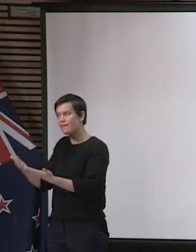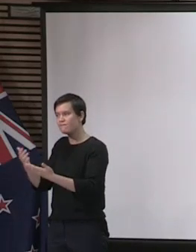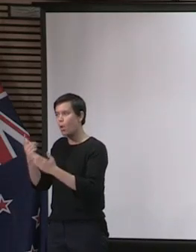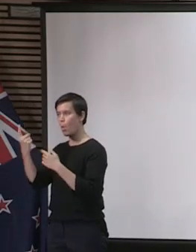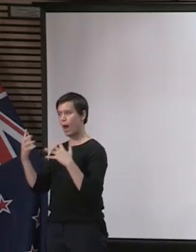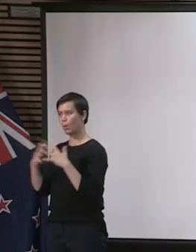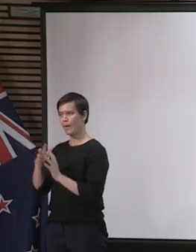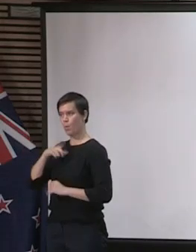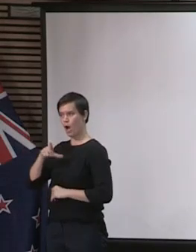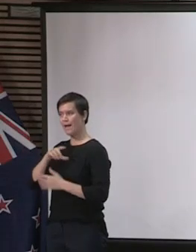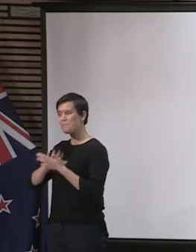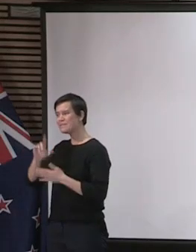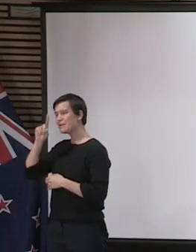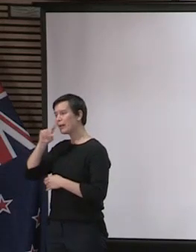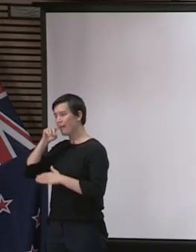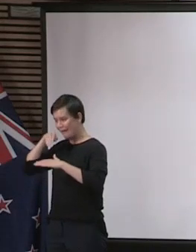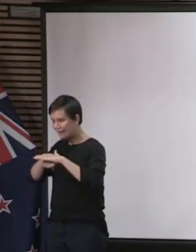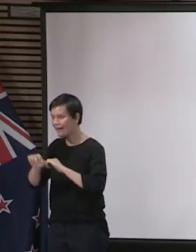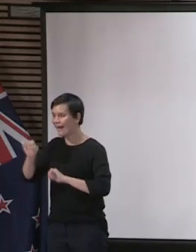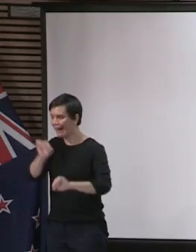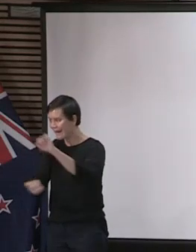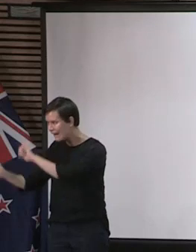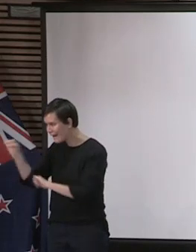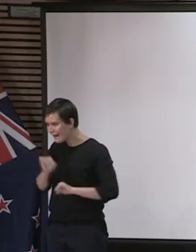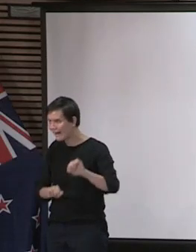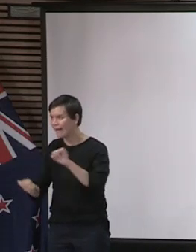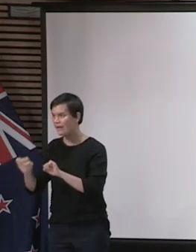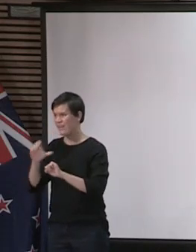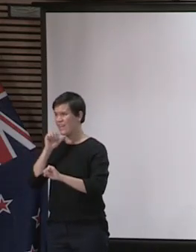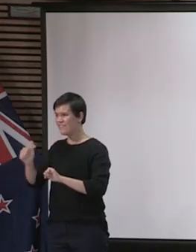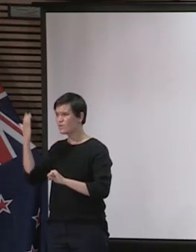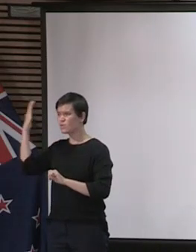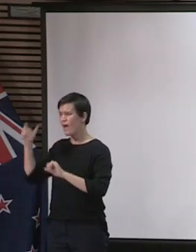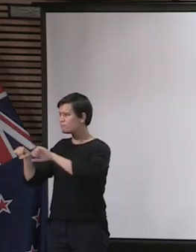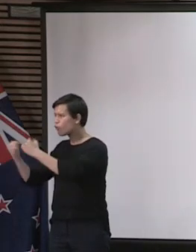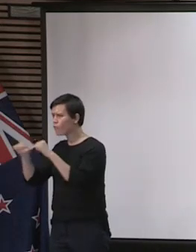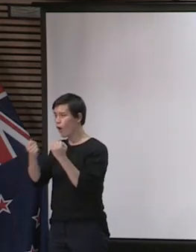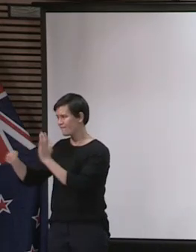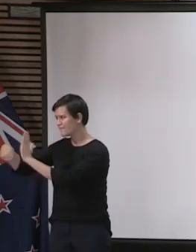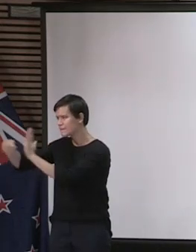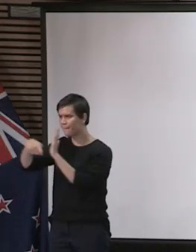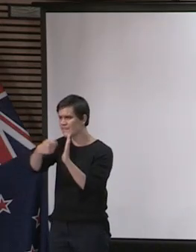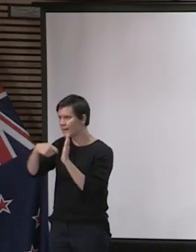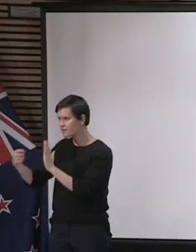being able to, for instance, do any cloning, do any movement of equipment within